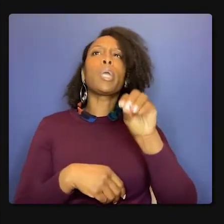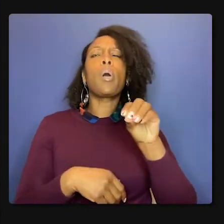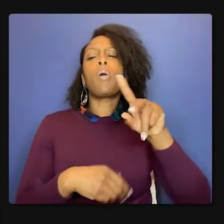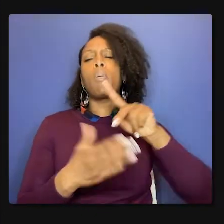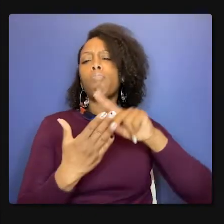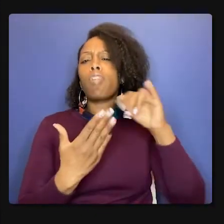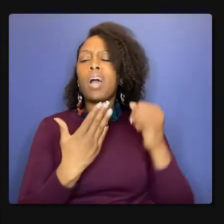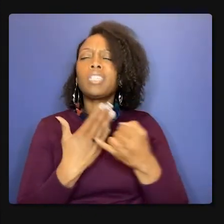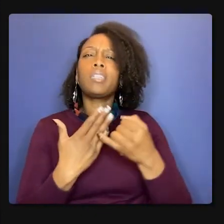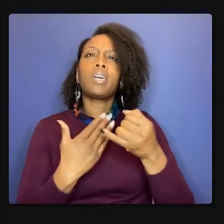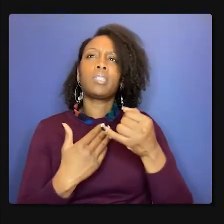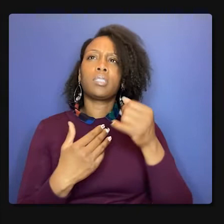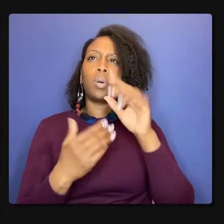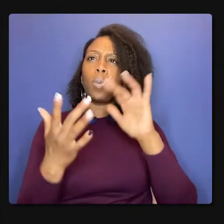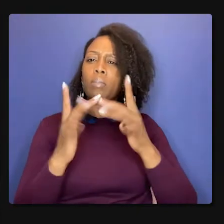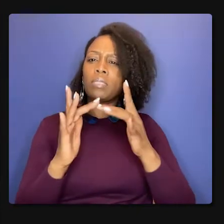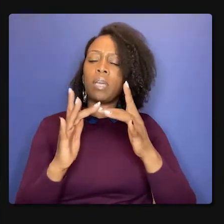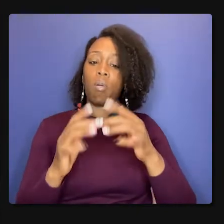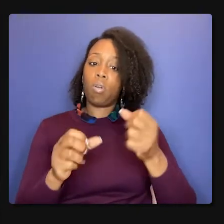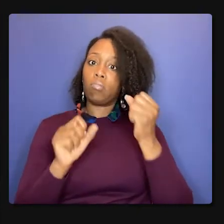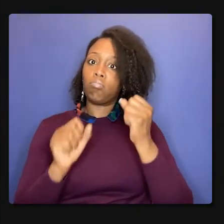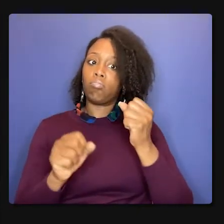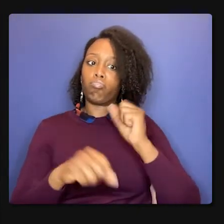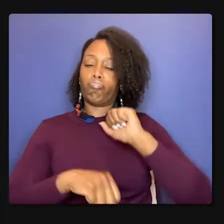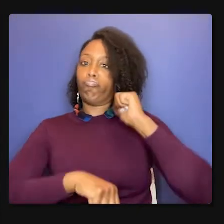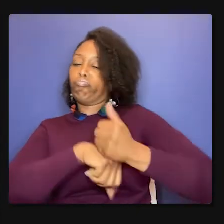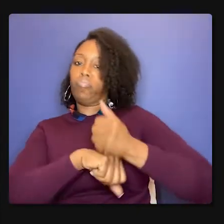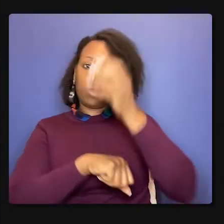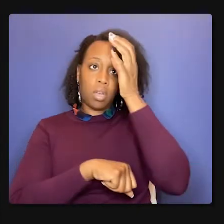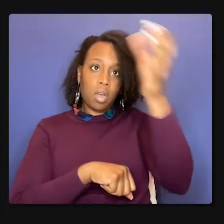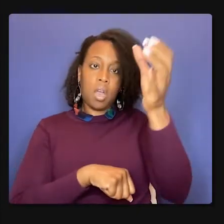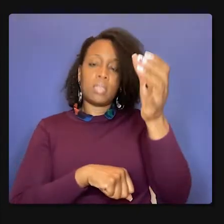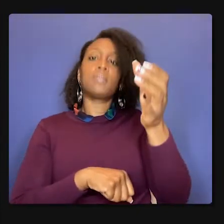or a solid concept document greatly improves your chance at acceptance.